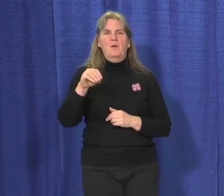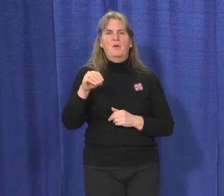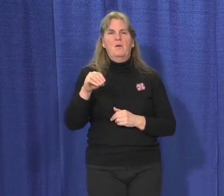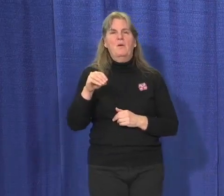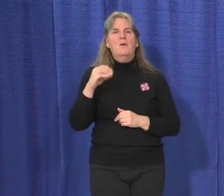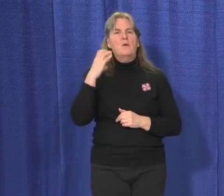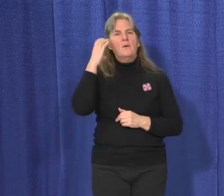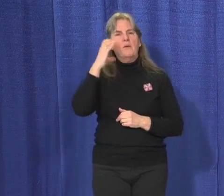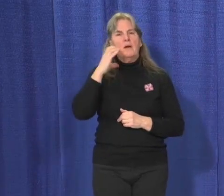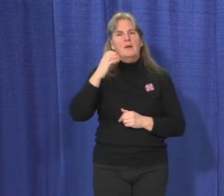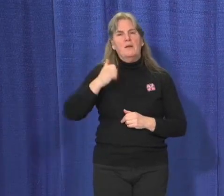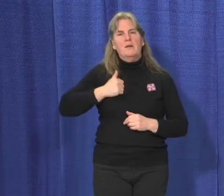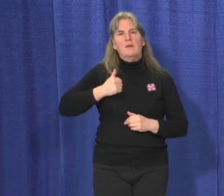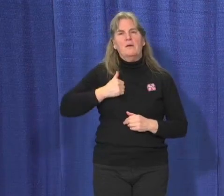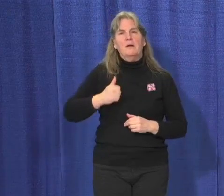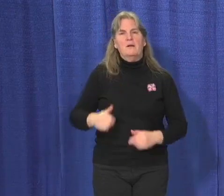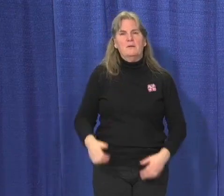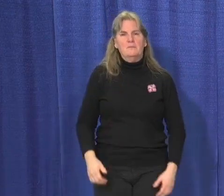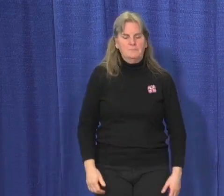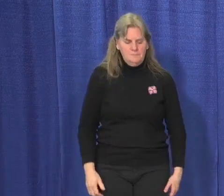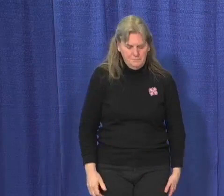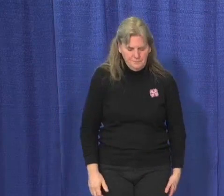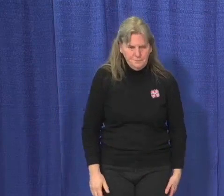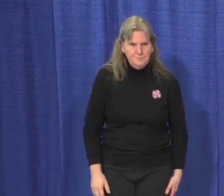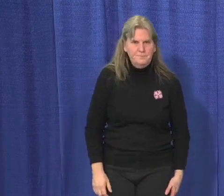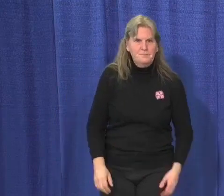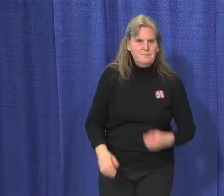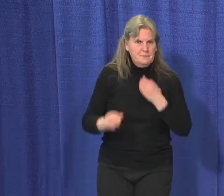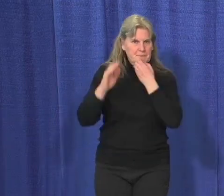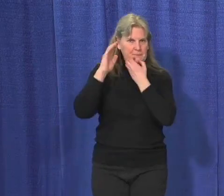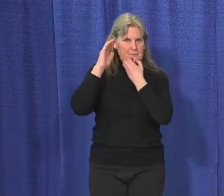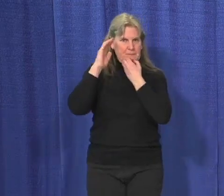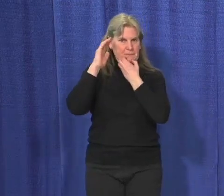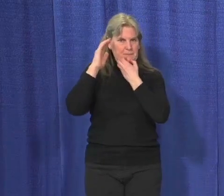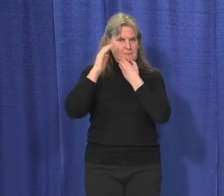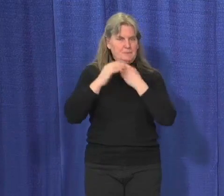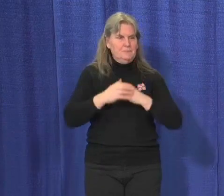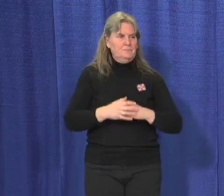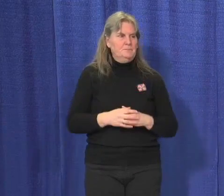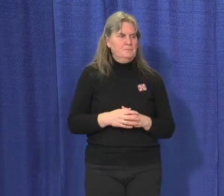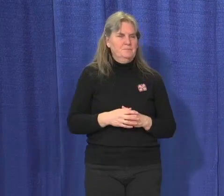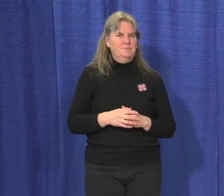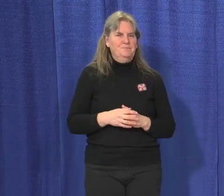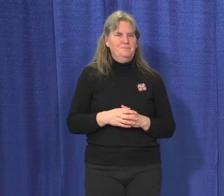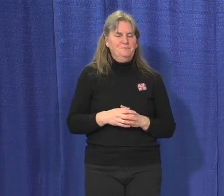on radio Canada. Good afternoon,